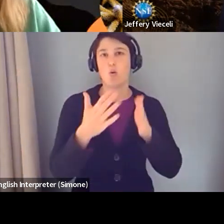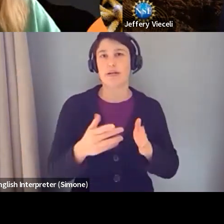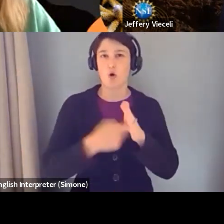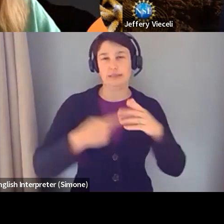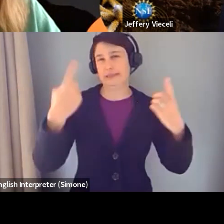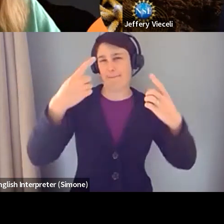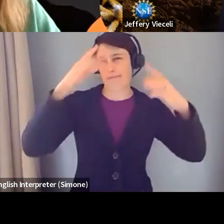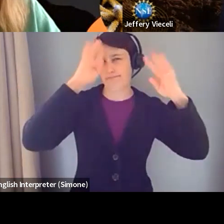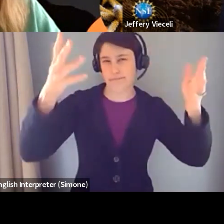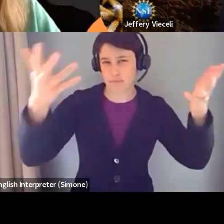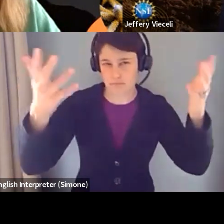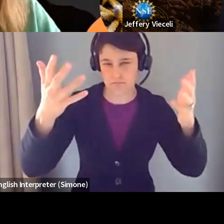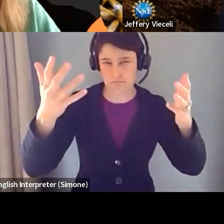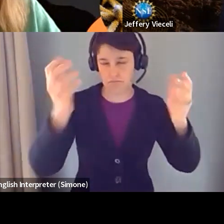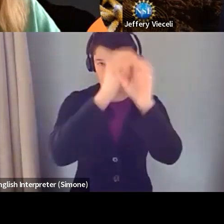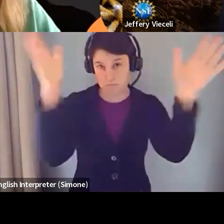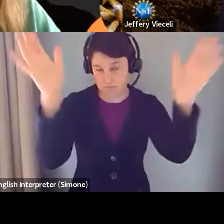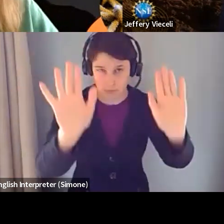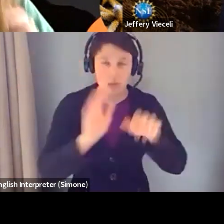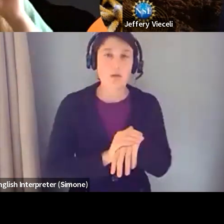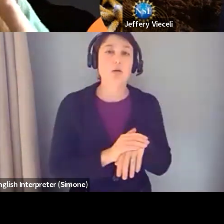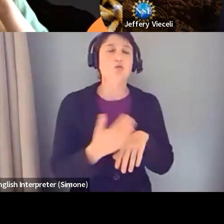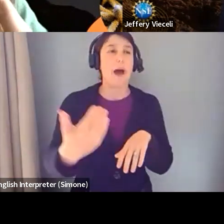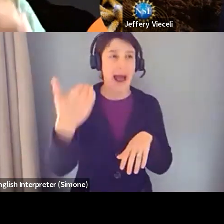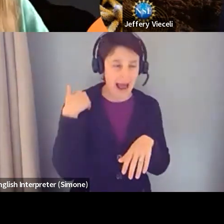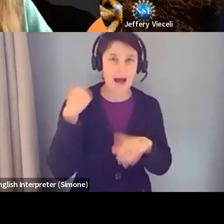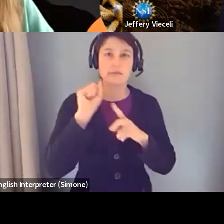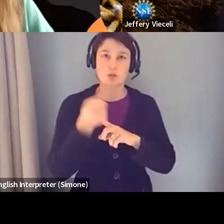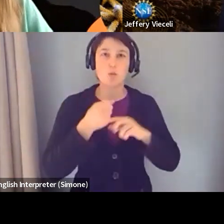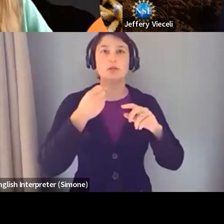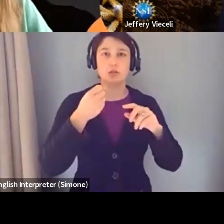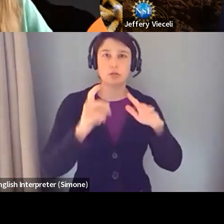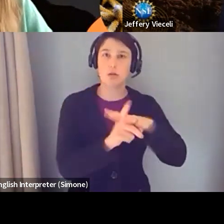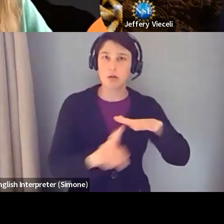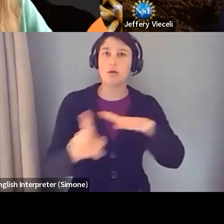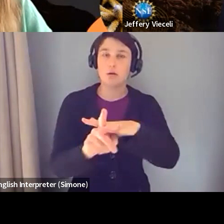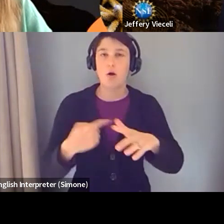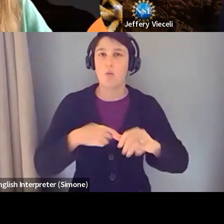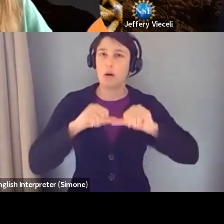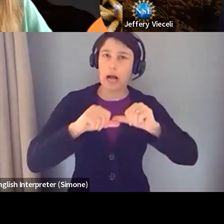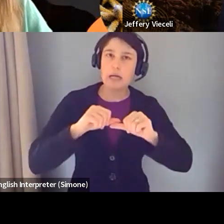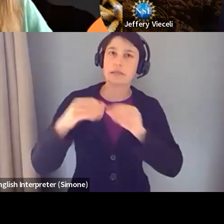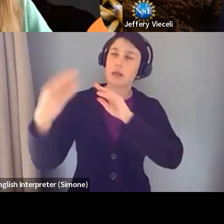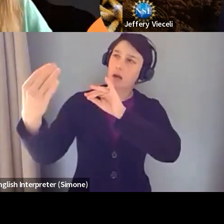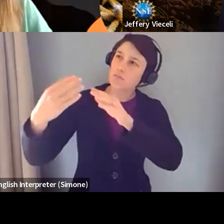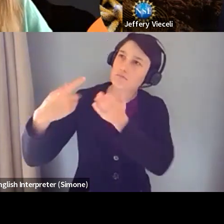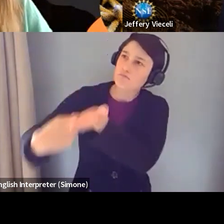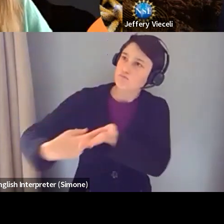You know, so there are instances that we are constantly having, you know, conversations which are welcomed.